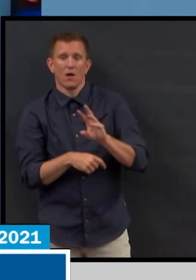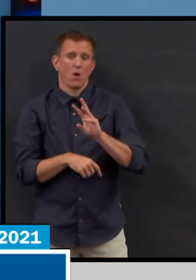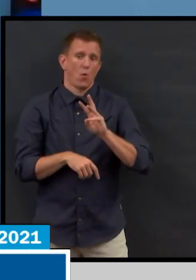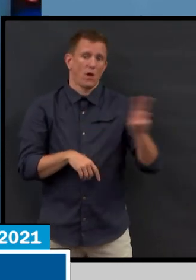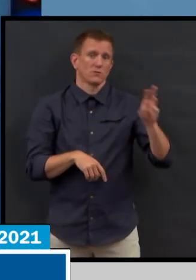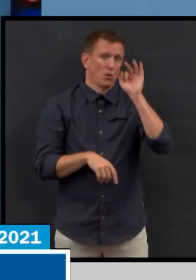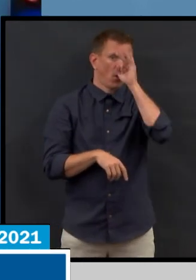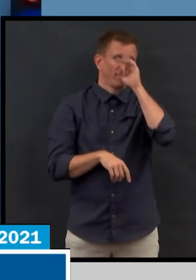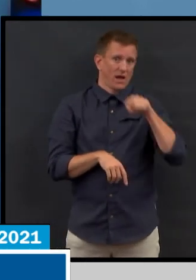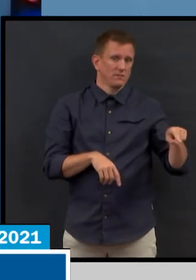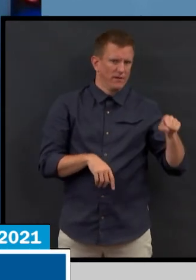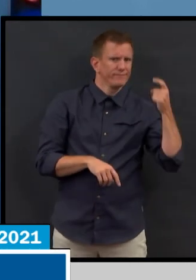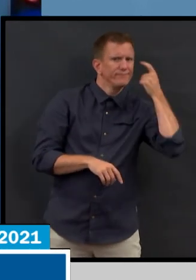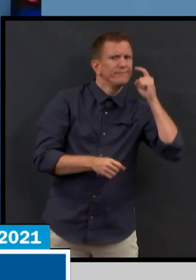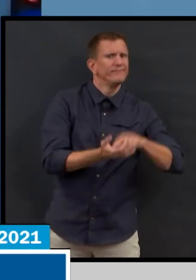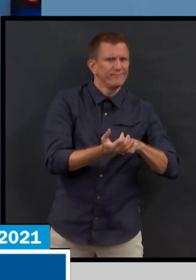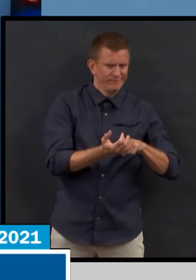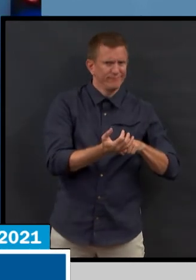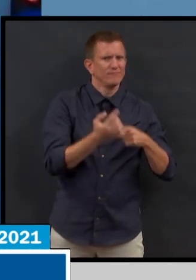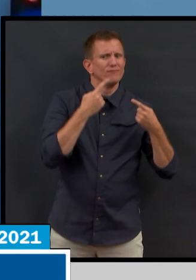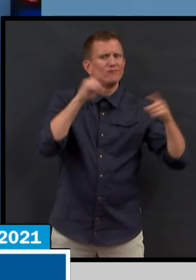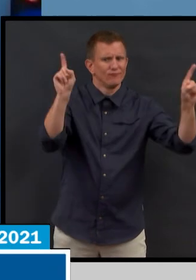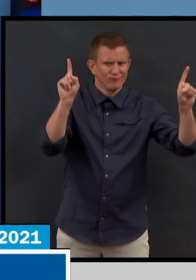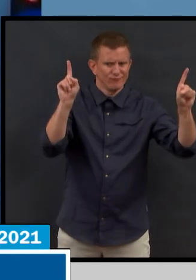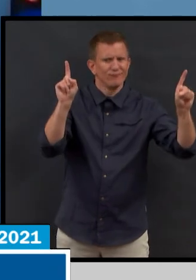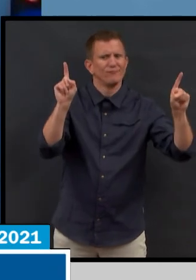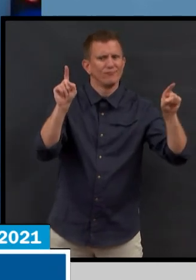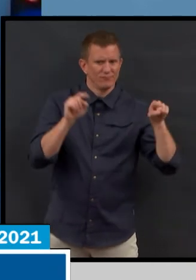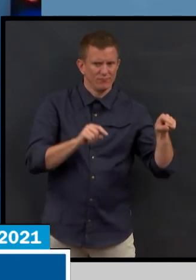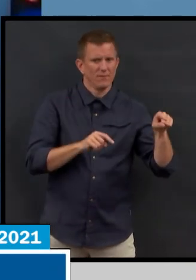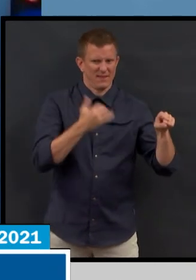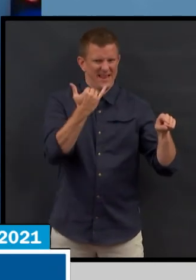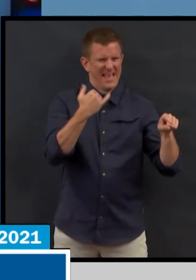and that's why myself and council district five are moving forward with the legislative resident